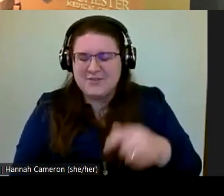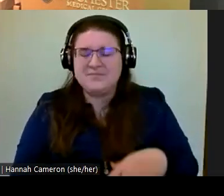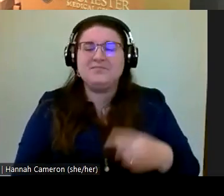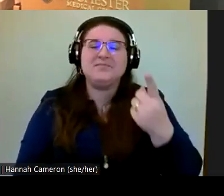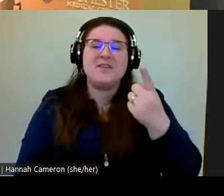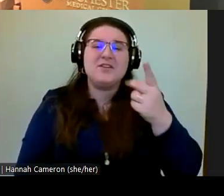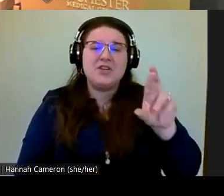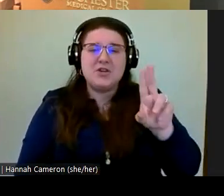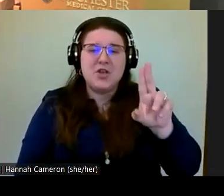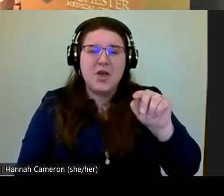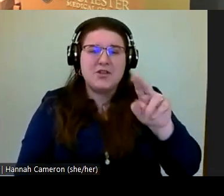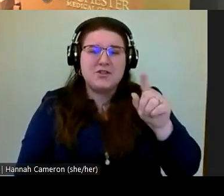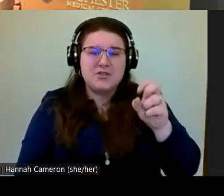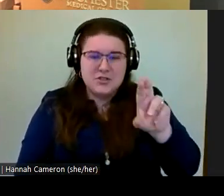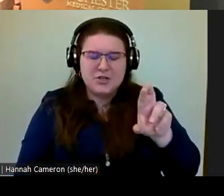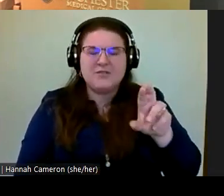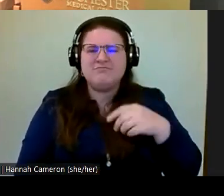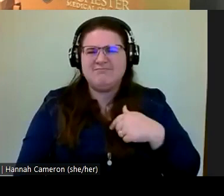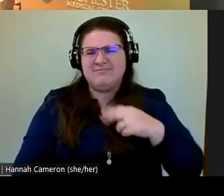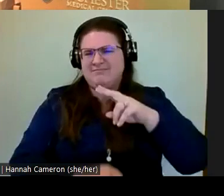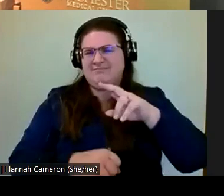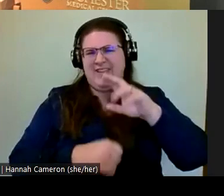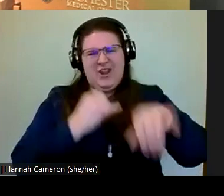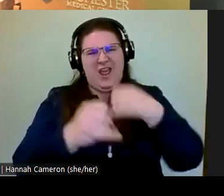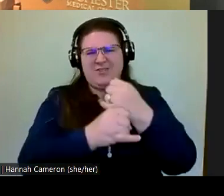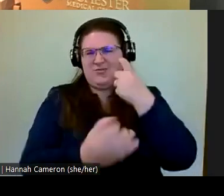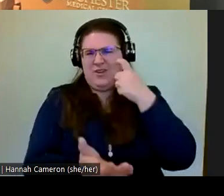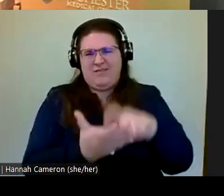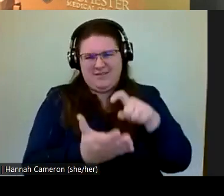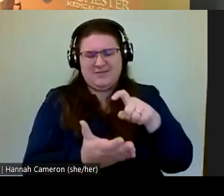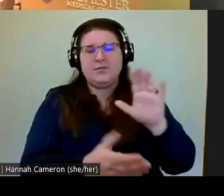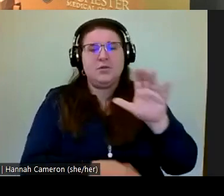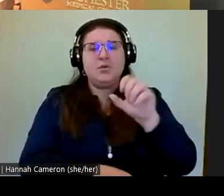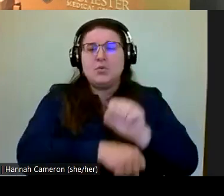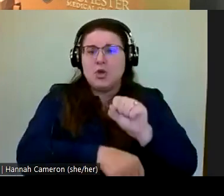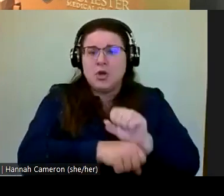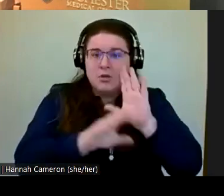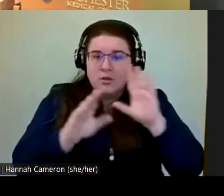psychiatrist and Health Services researcher his work focuses on Innovative models of care